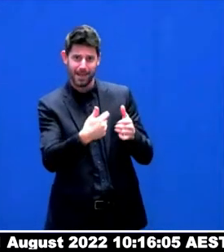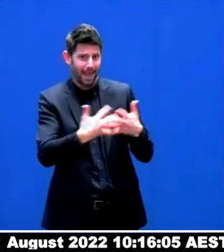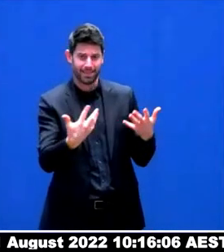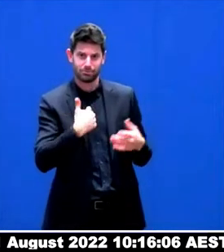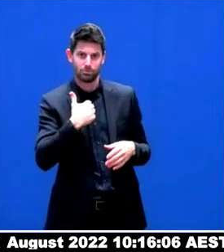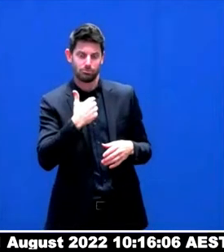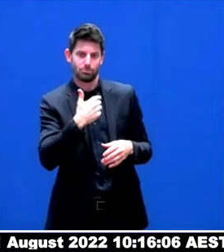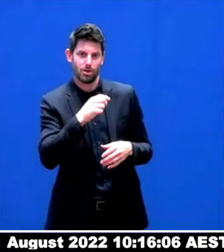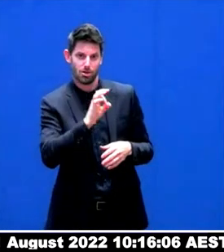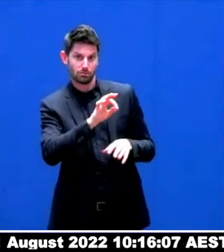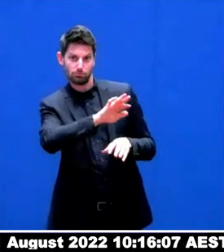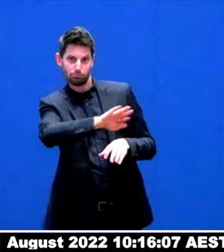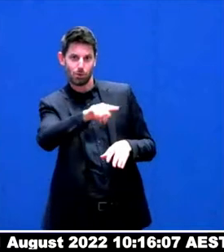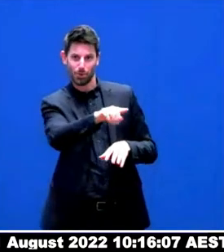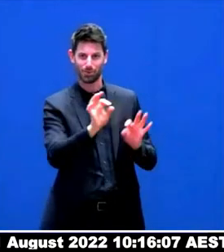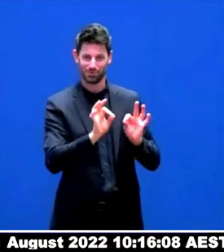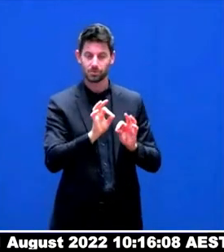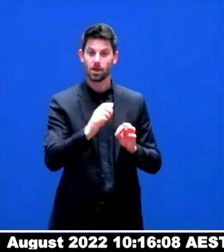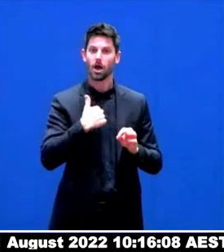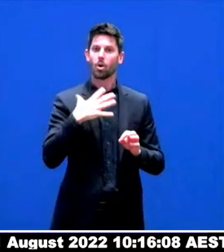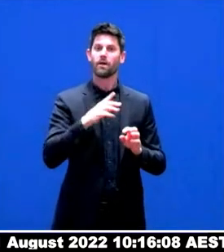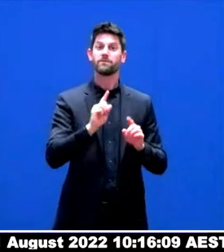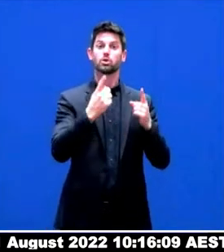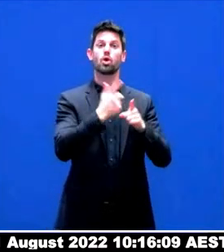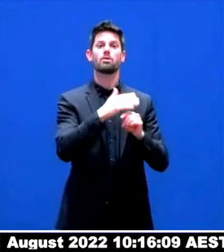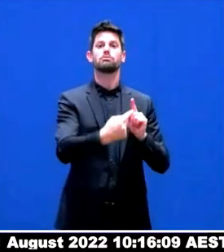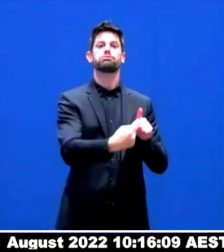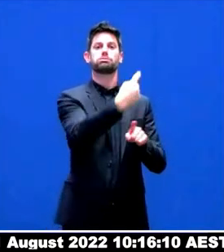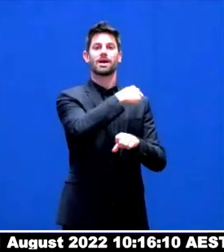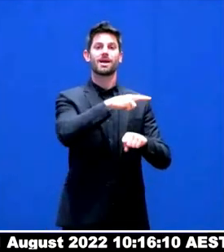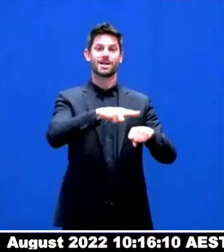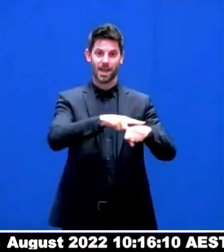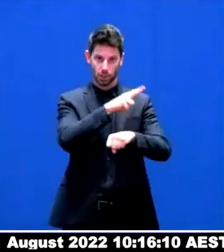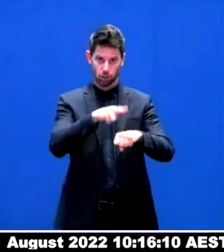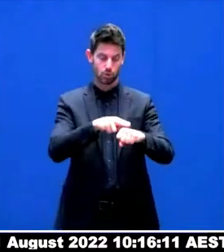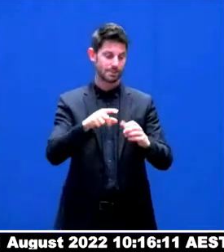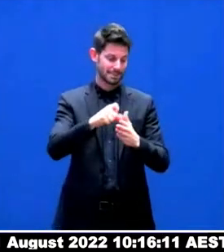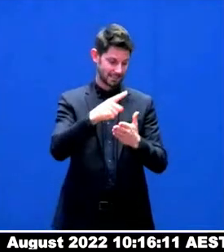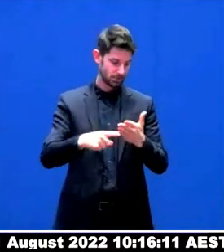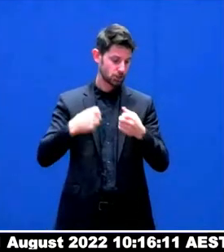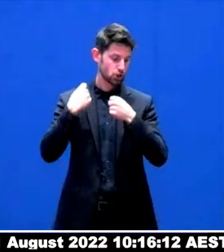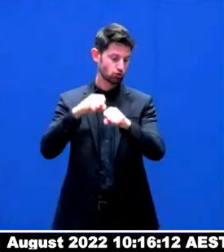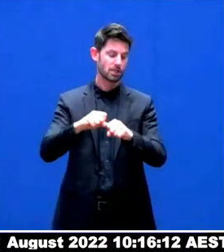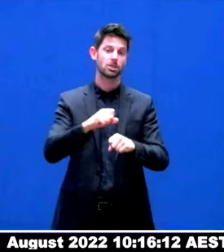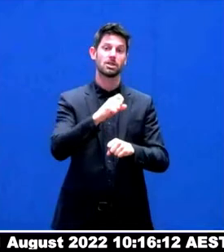Can I start with an earlier Strategy, the National Disability Strategy that covered the period 2010 to 2020.